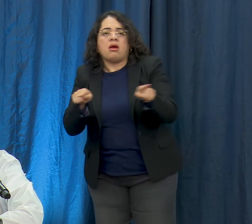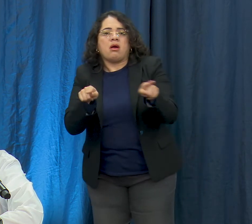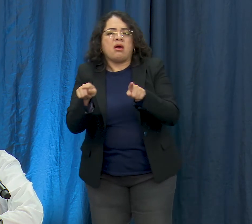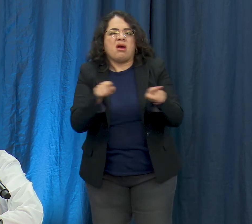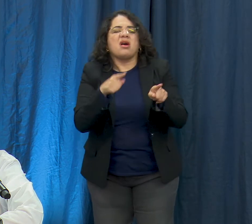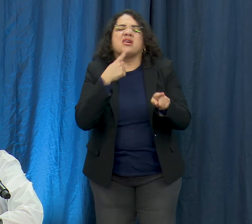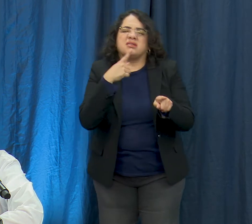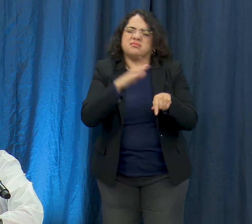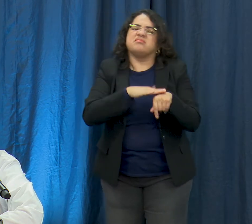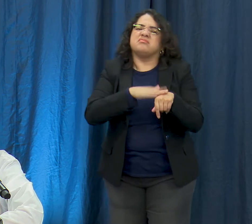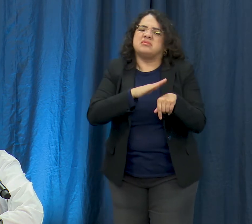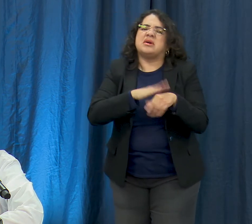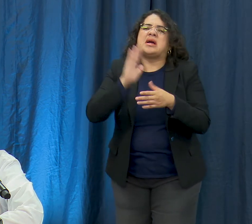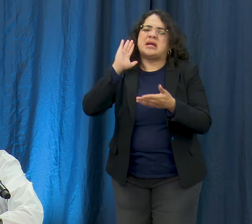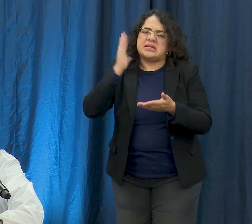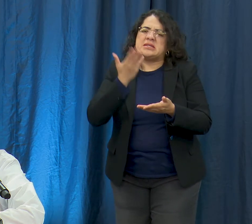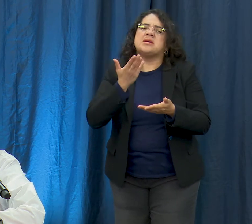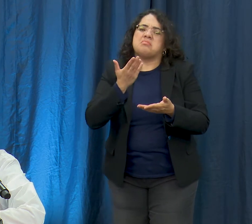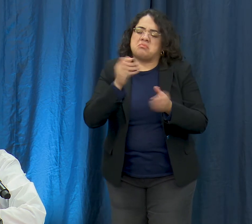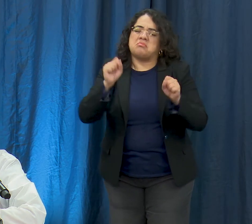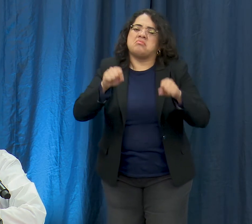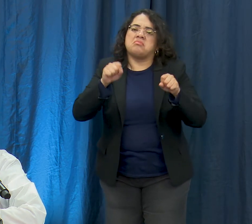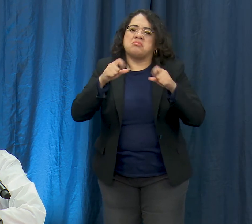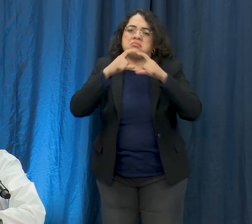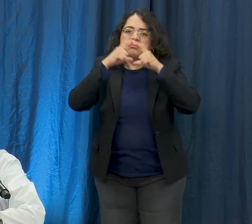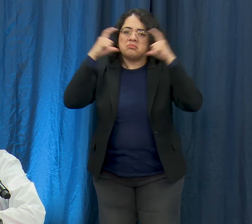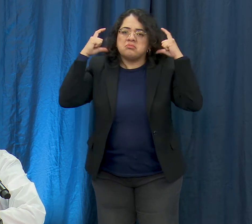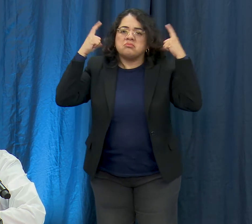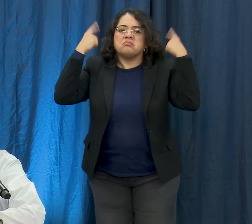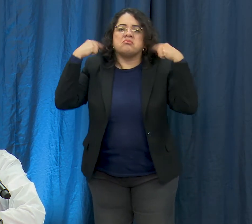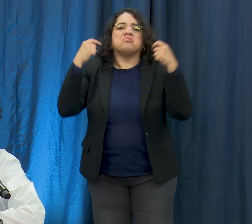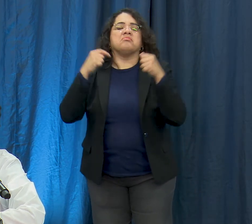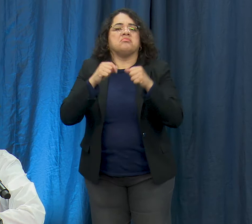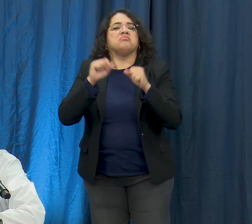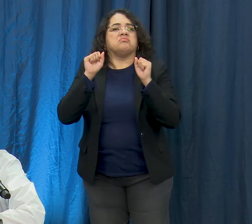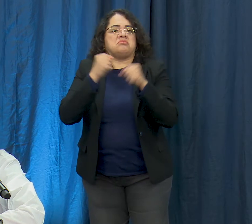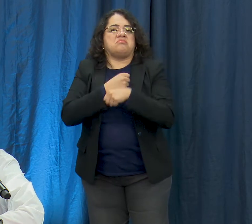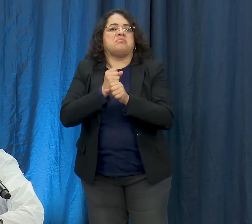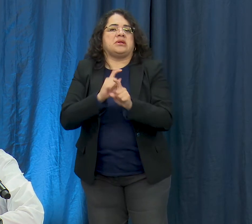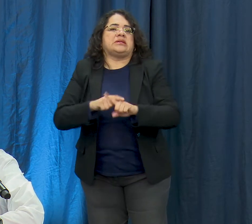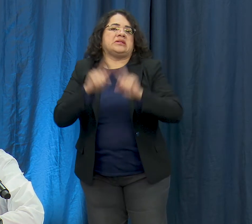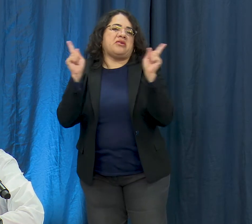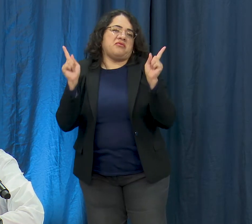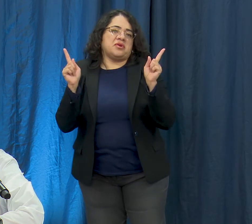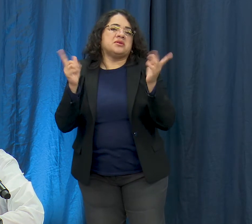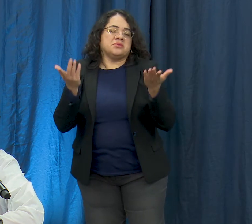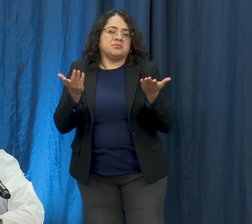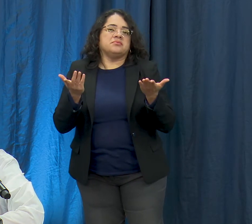covering was something that they saw made a difference and the transmission